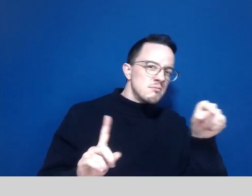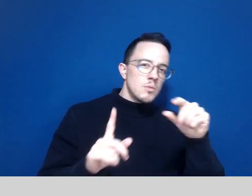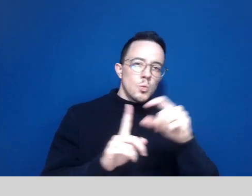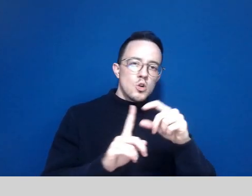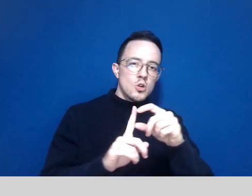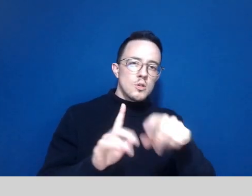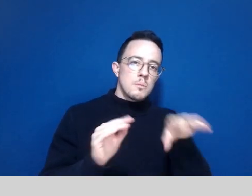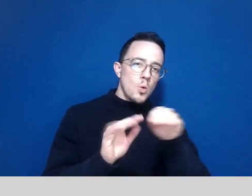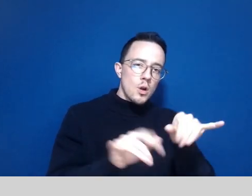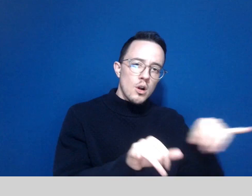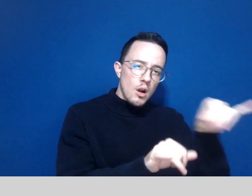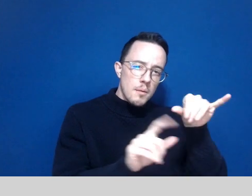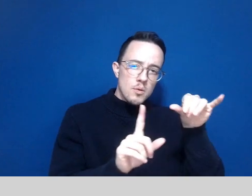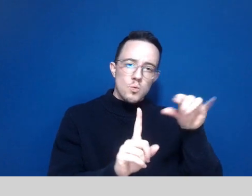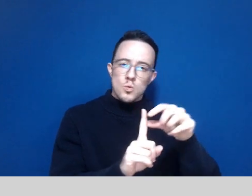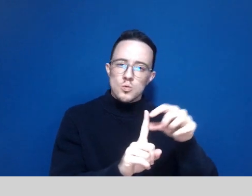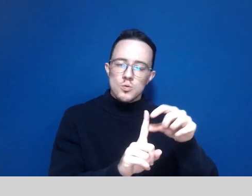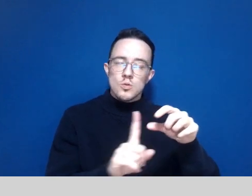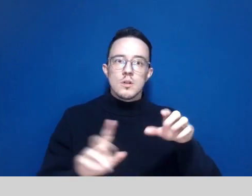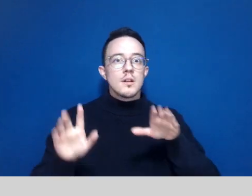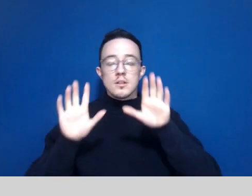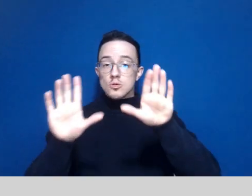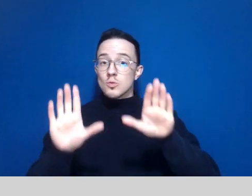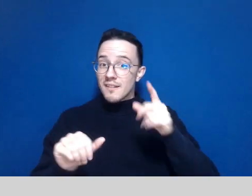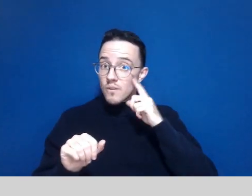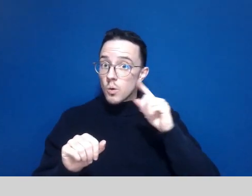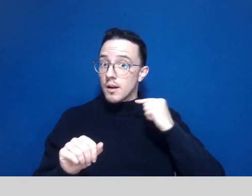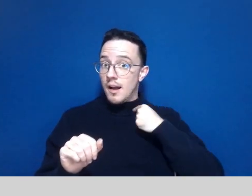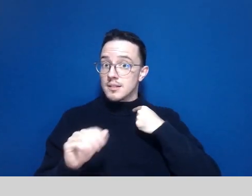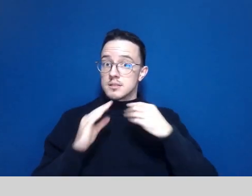that we're saying this and not this other thing.